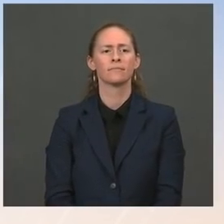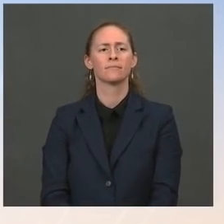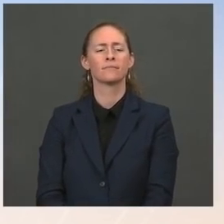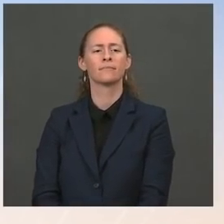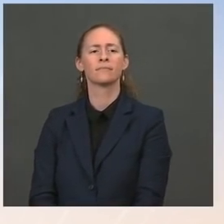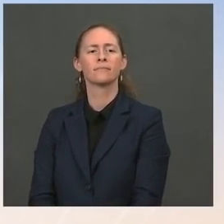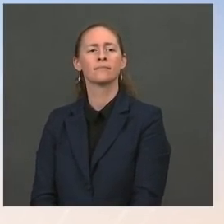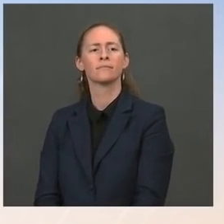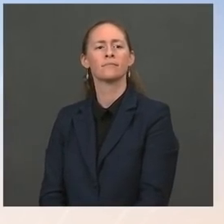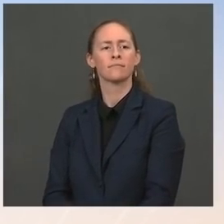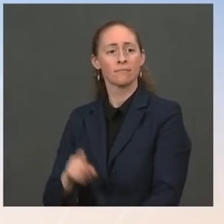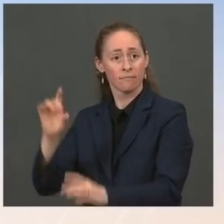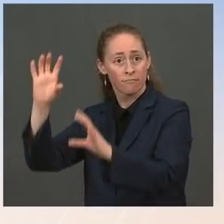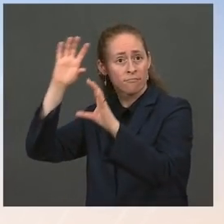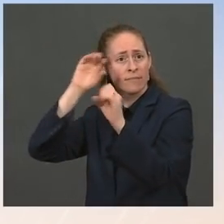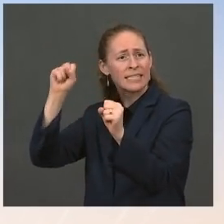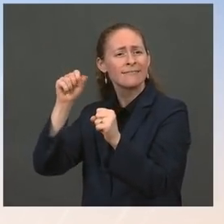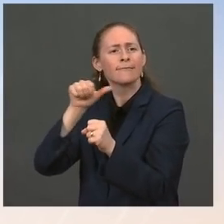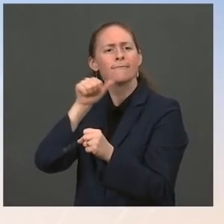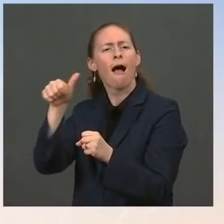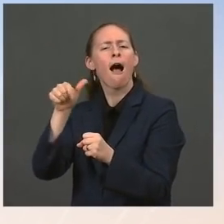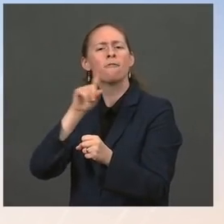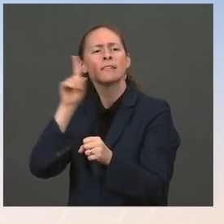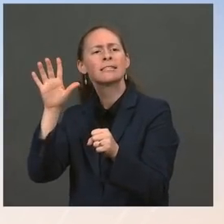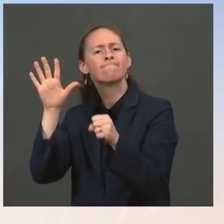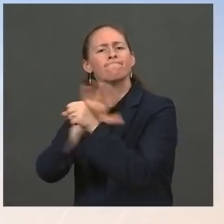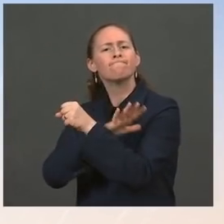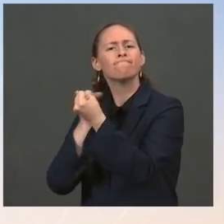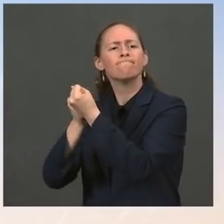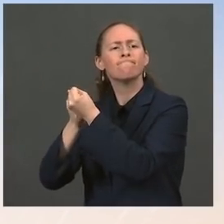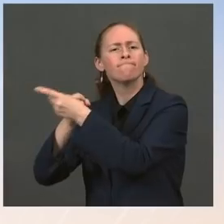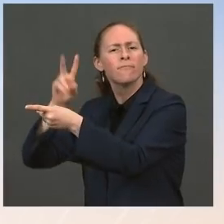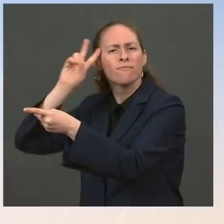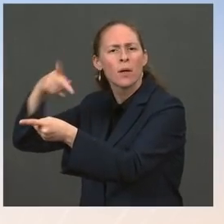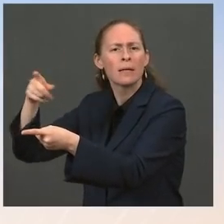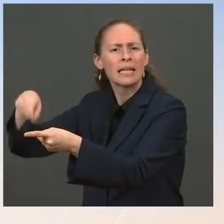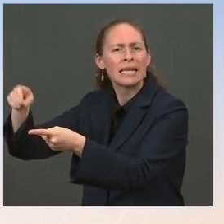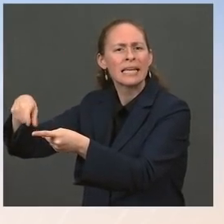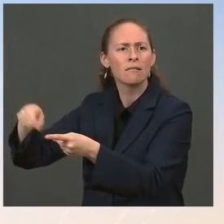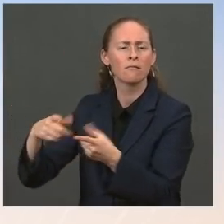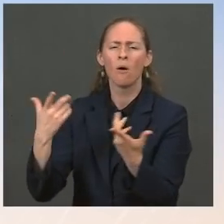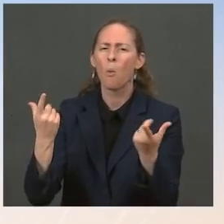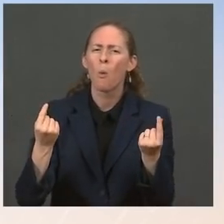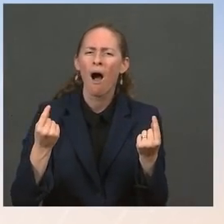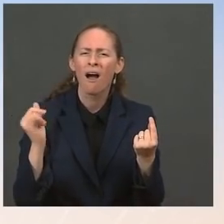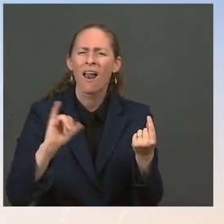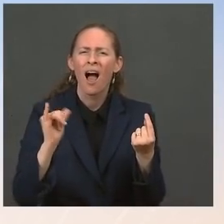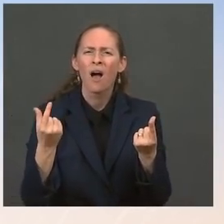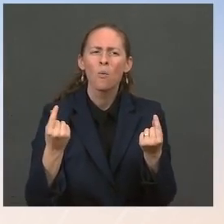with the tools that she needs -- Ms. Psaki: Which tools is she -- The Press: -- i.e. the filibuster -- Ms. Psaki: -- is she -- is he not providing to her? The Press: -- i.e. the filibuster